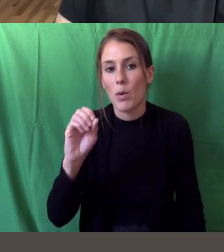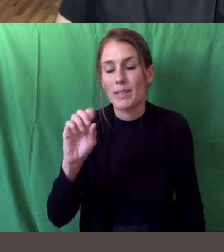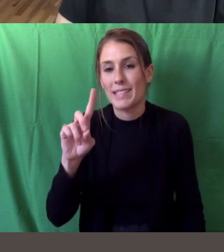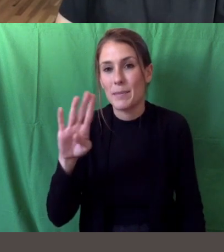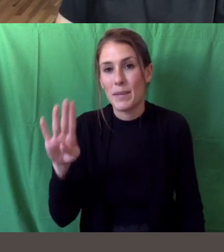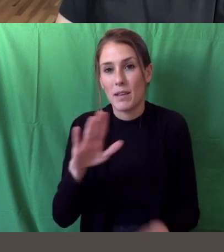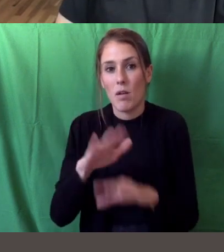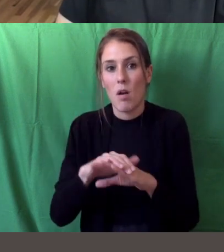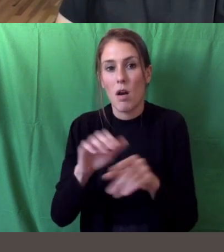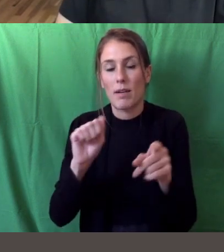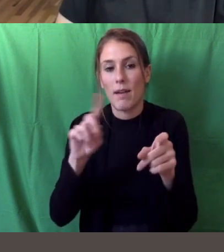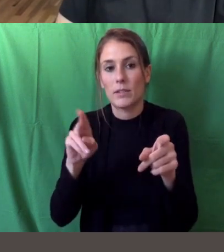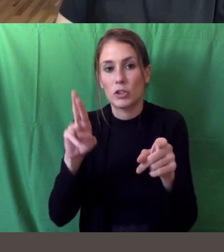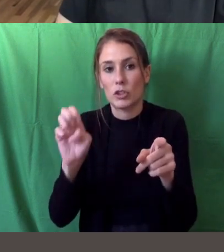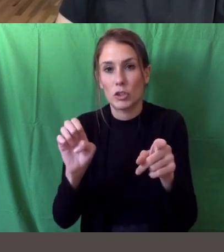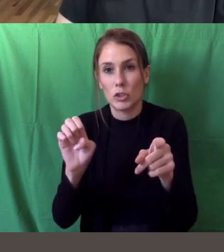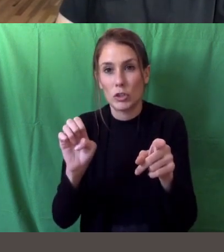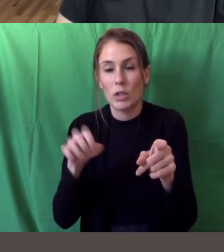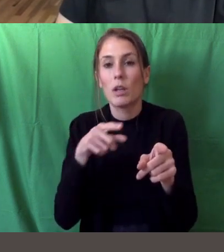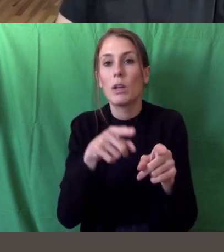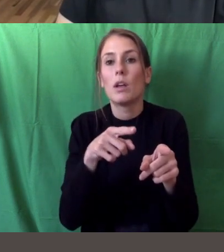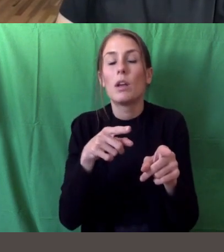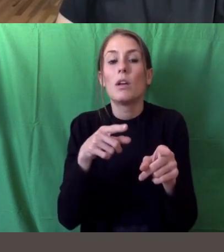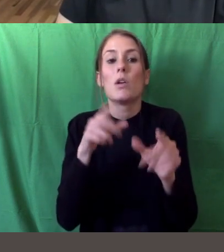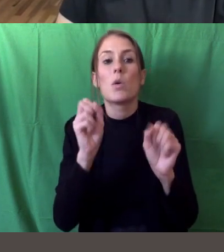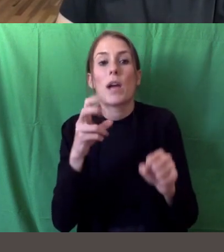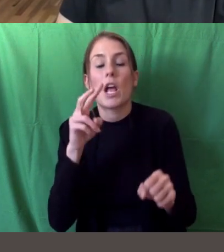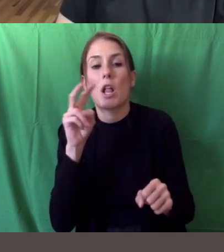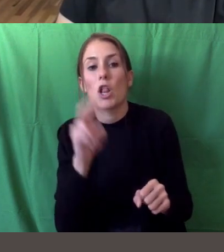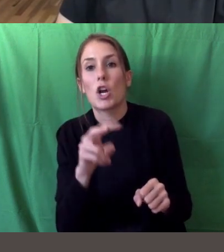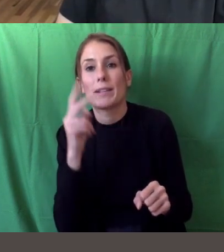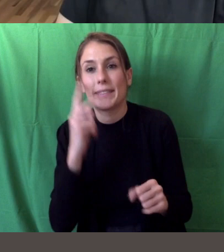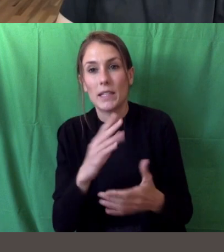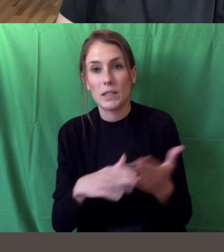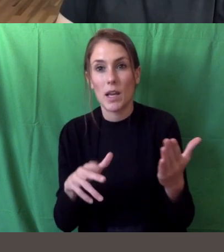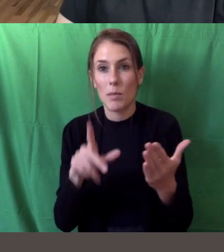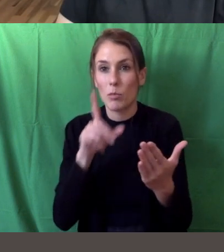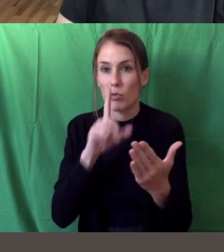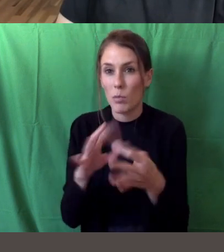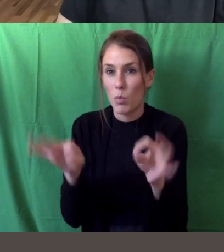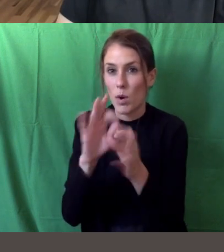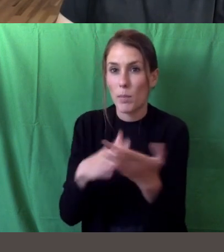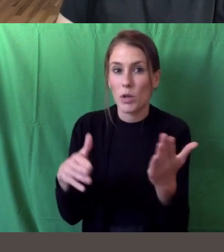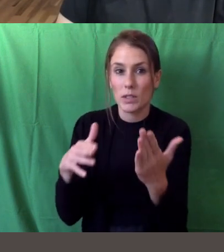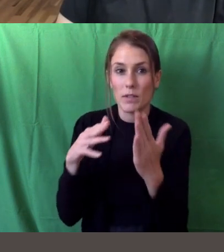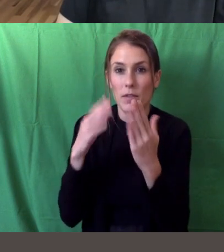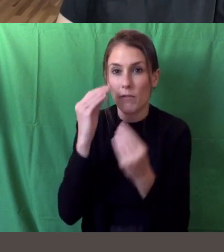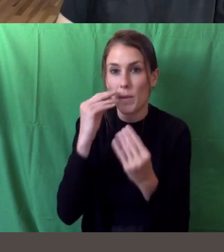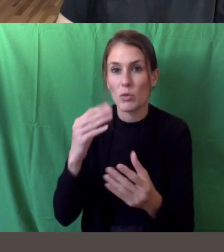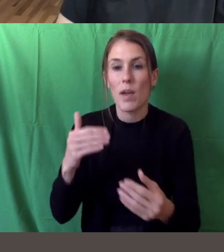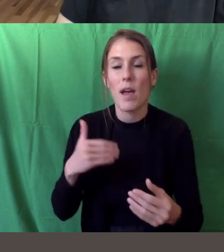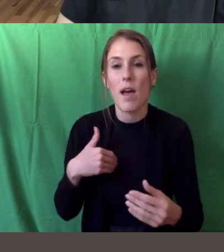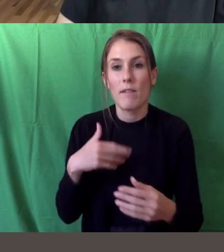And in here, we can take a look at some key pieces of information. We've got prereqs, we've got a quick start